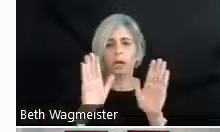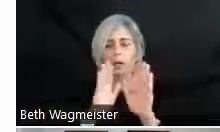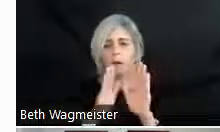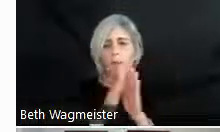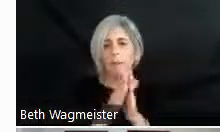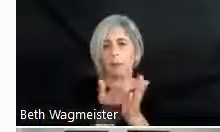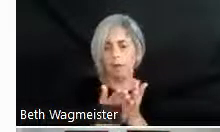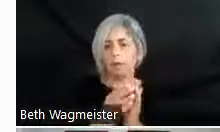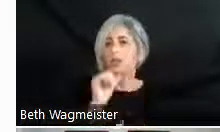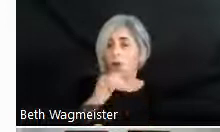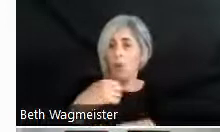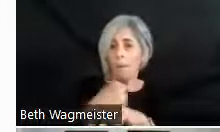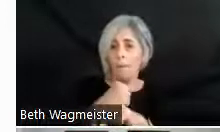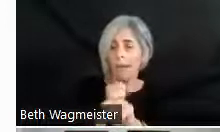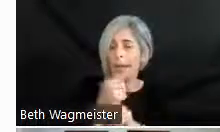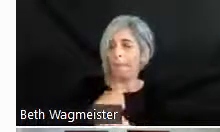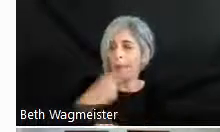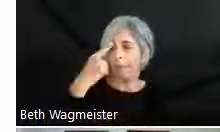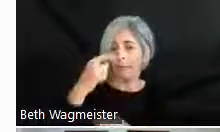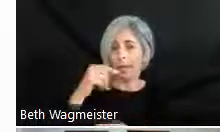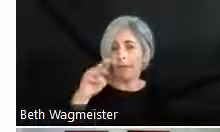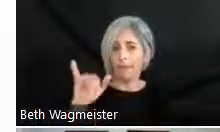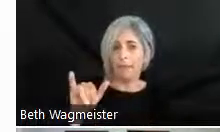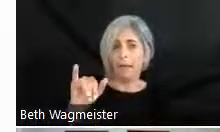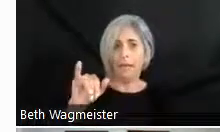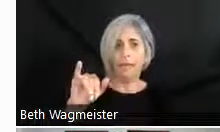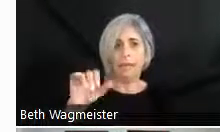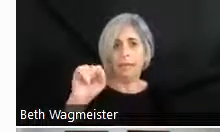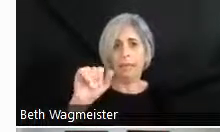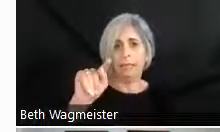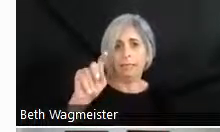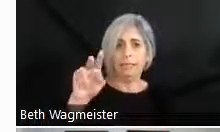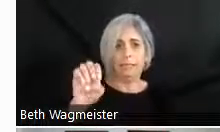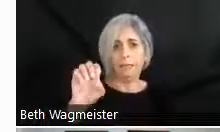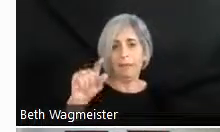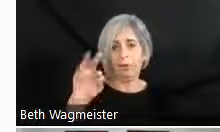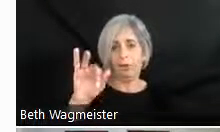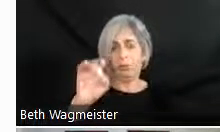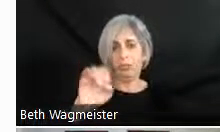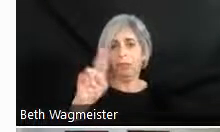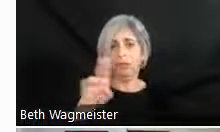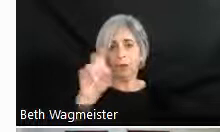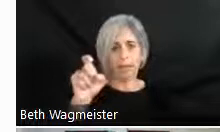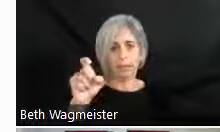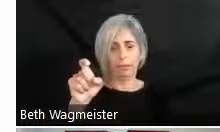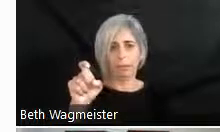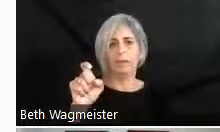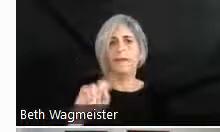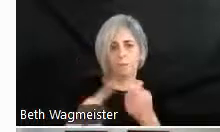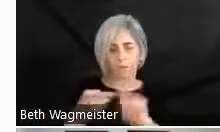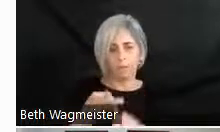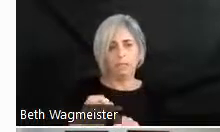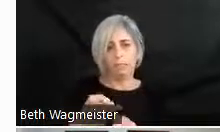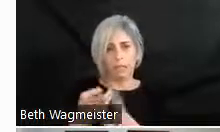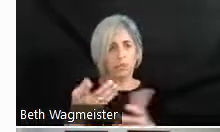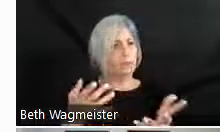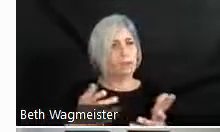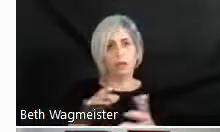Think, by Steve Krug. It's a UX, book about UX. I know all my UX friends, I get mad street cred on that. I'll